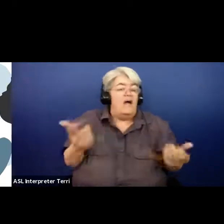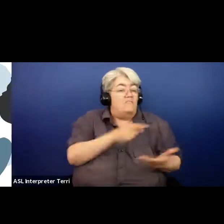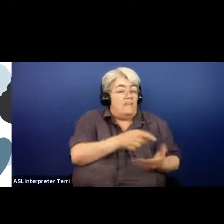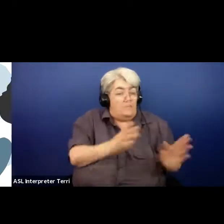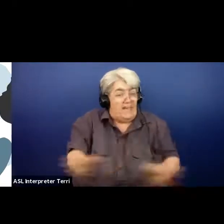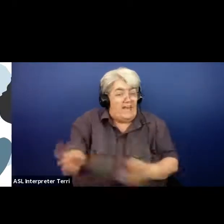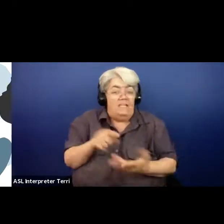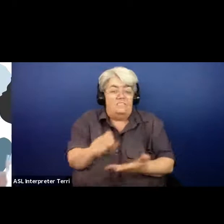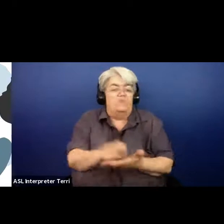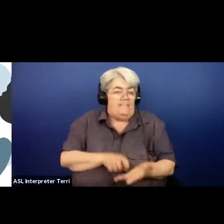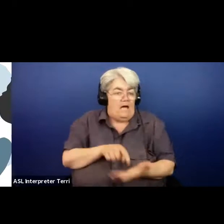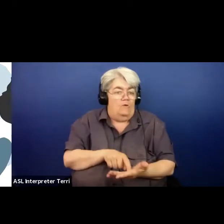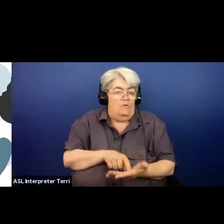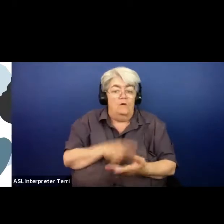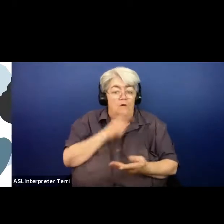this is our part in making sure the policy